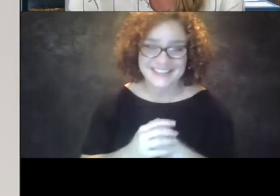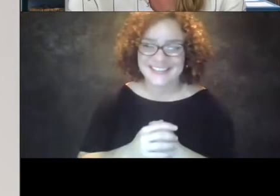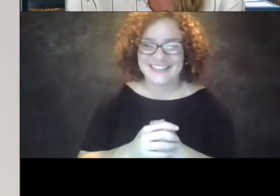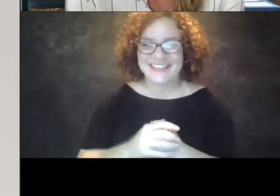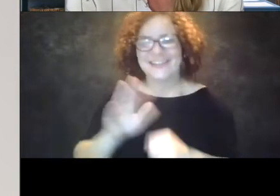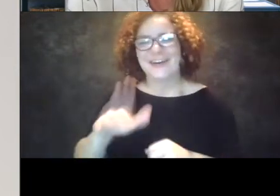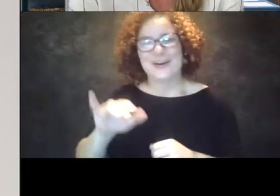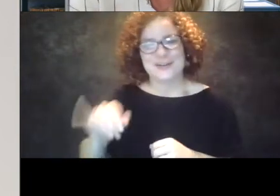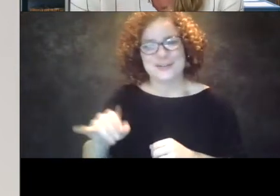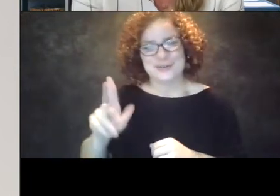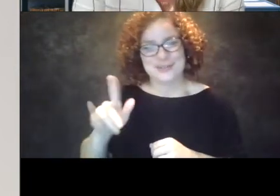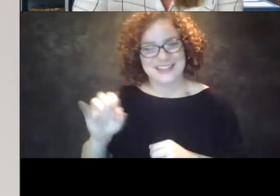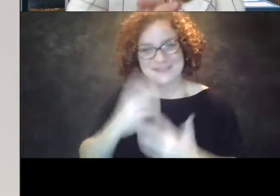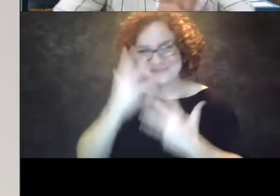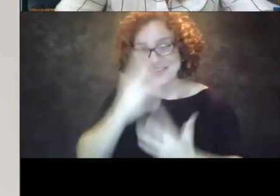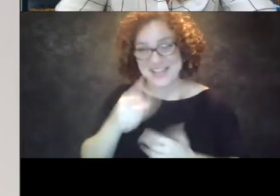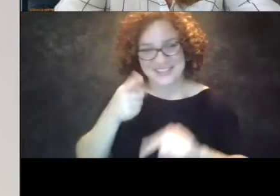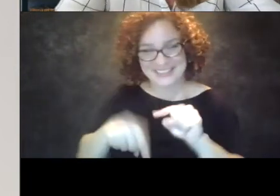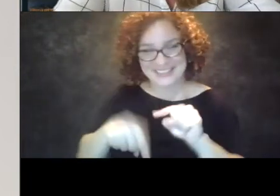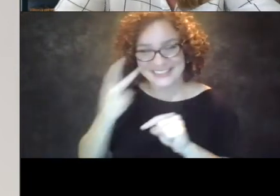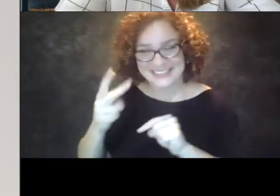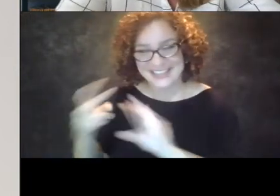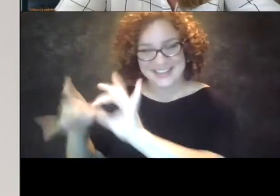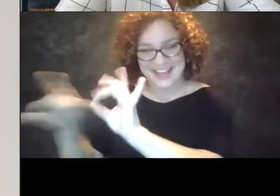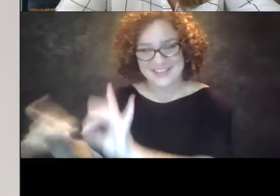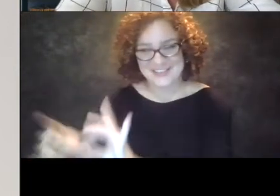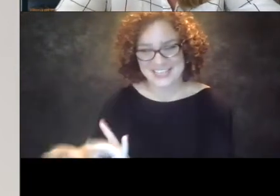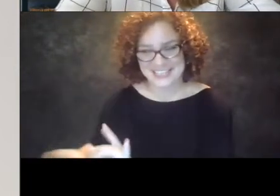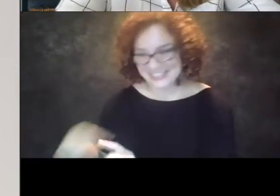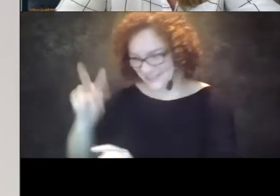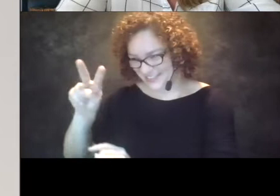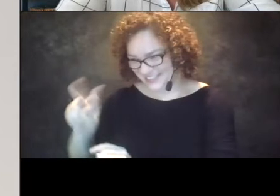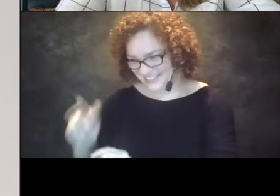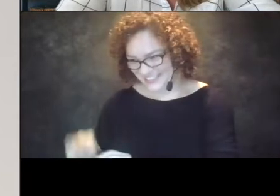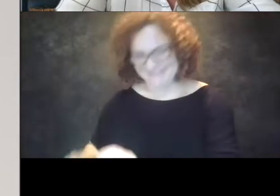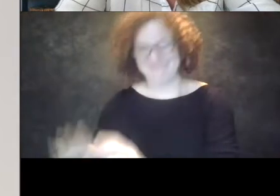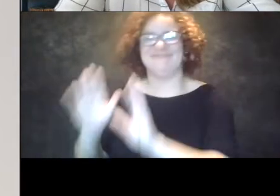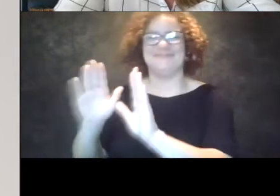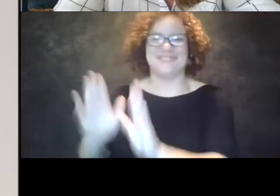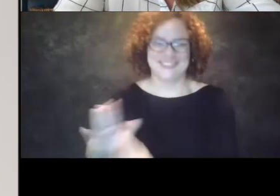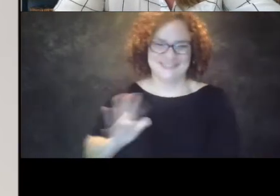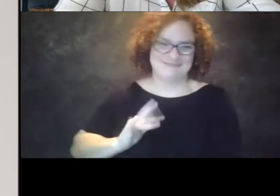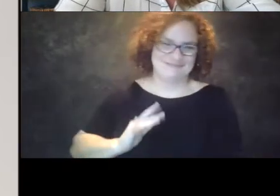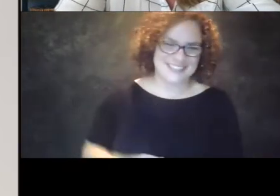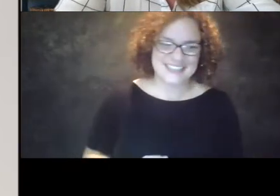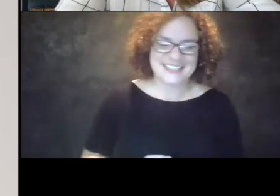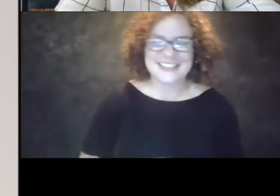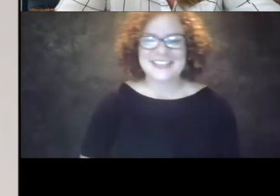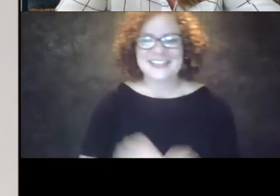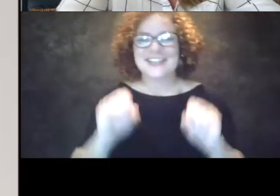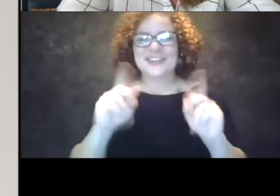see the comments section because people are saying great things. Okay, and I do see some